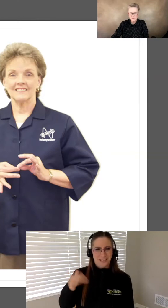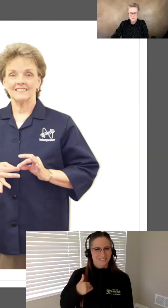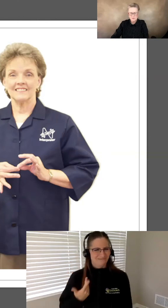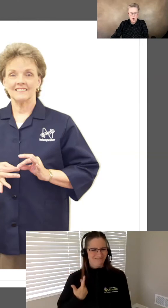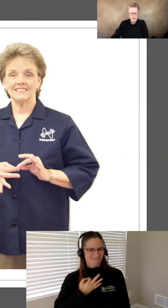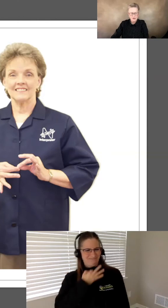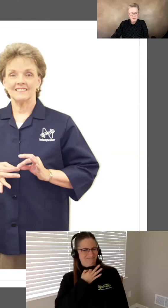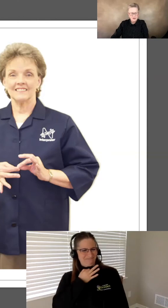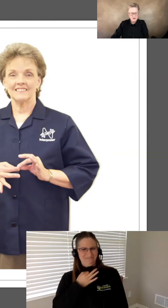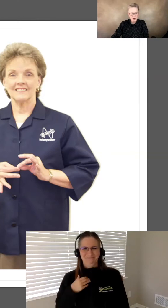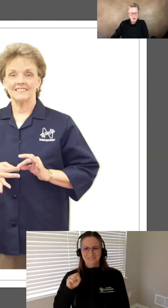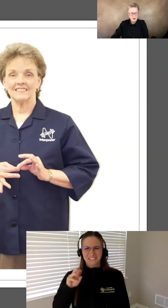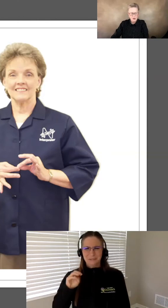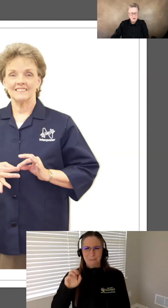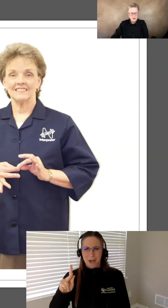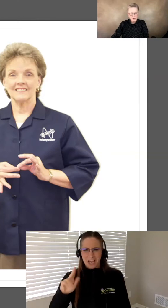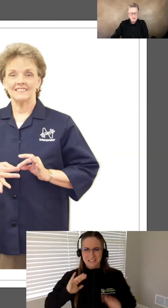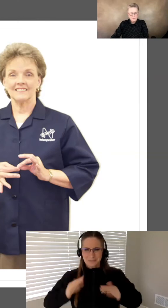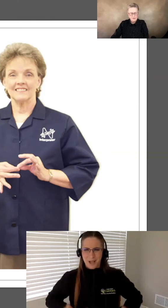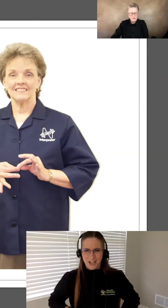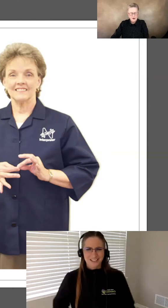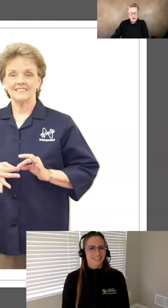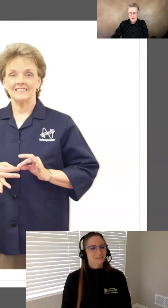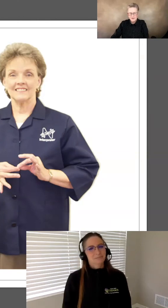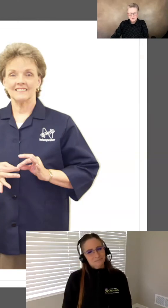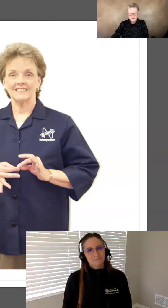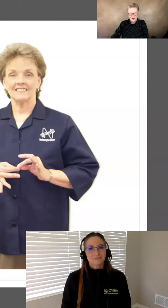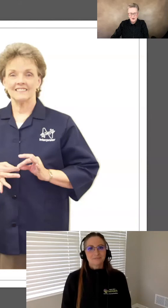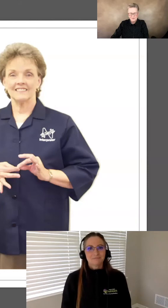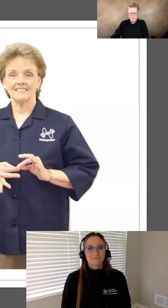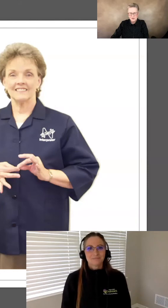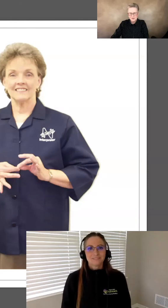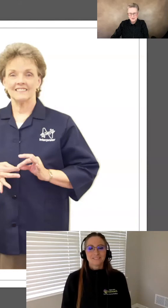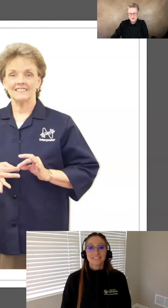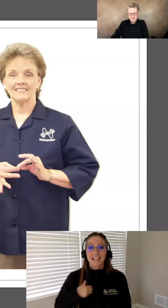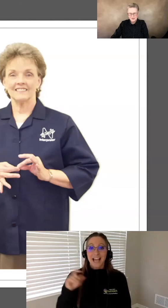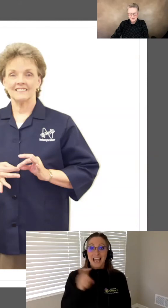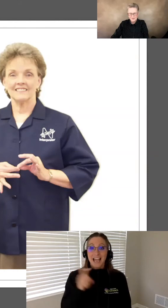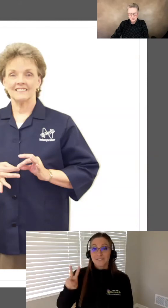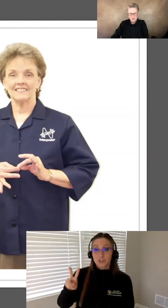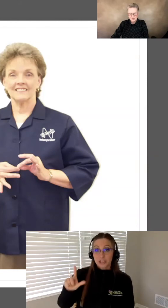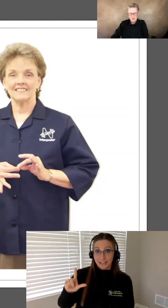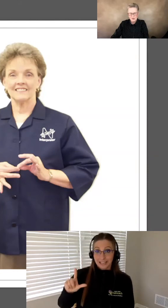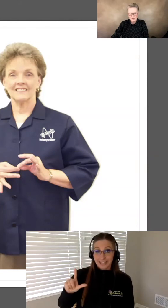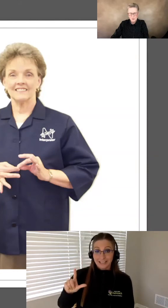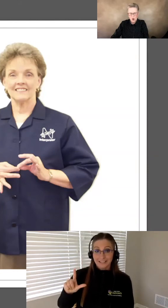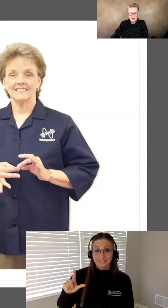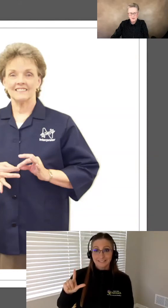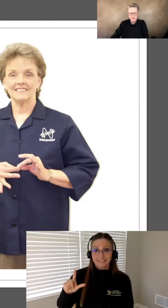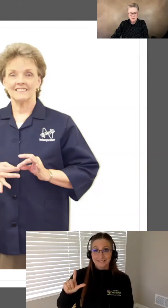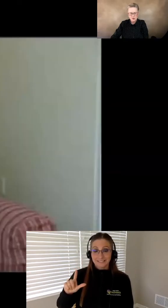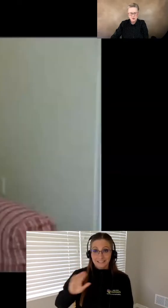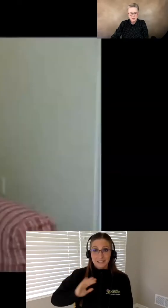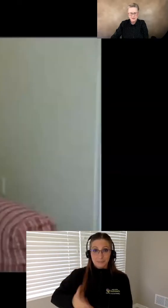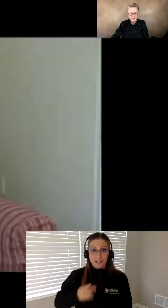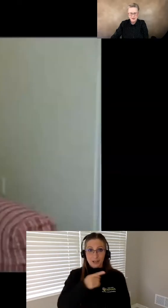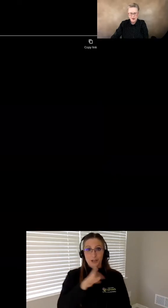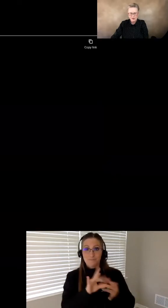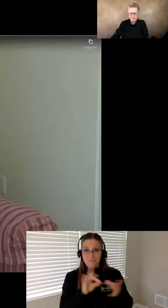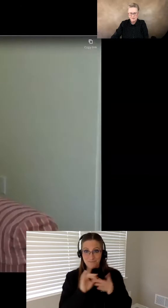smock so I asked Virginia Lee Hughes about the smock and this is what she had to say about it